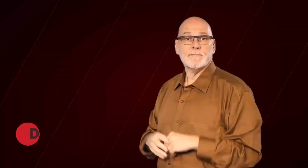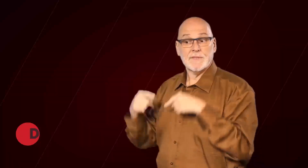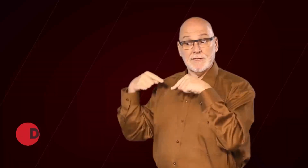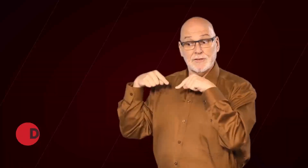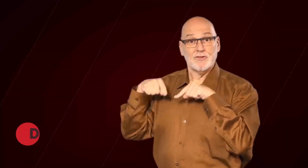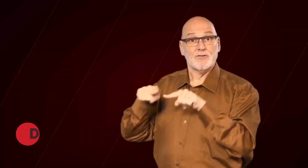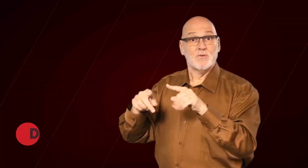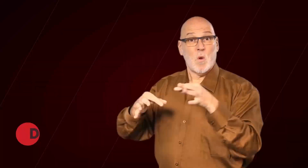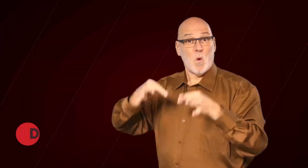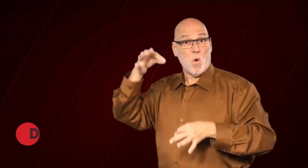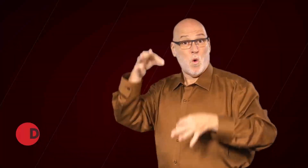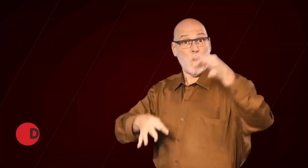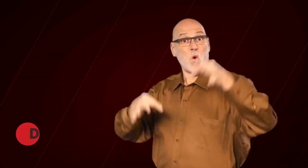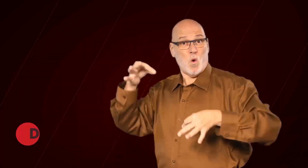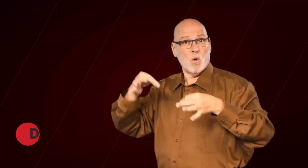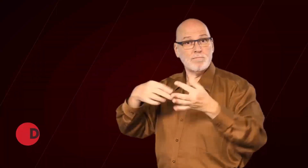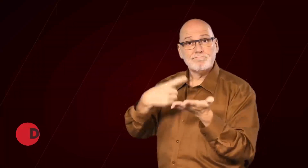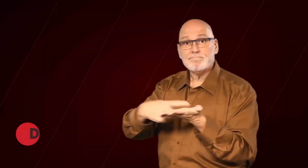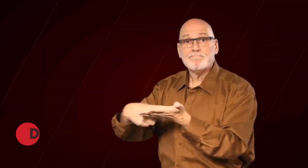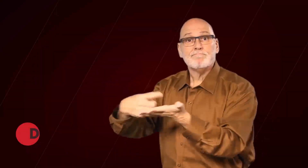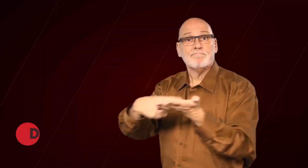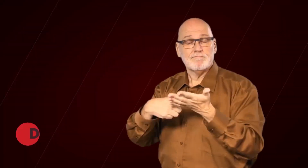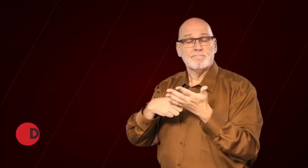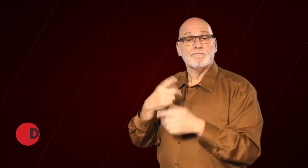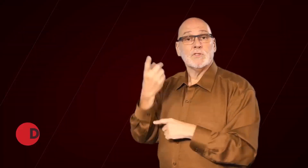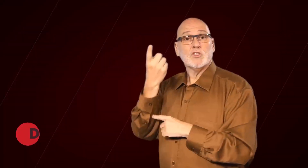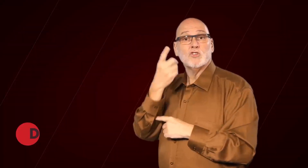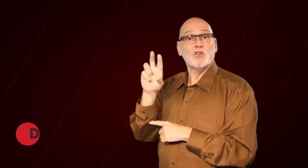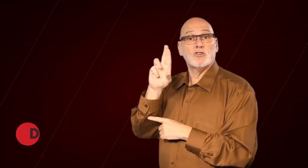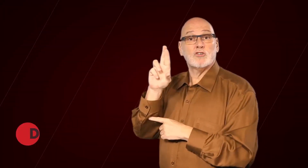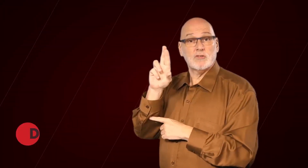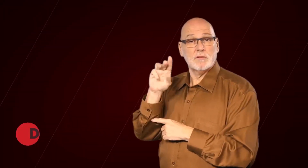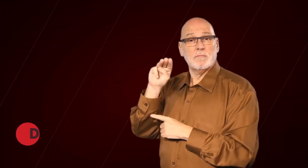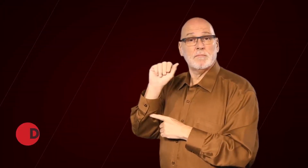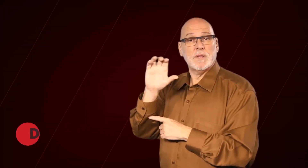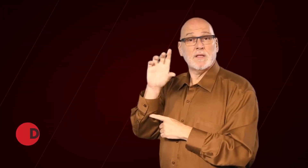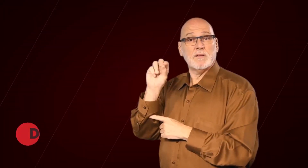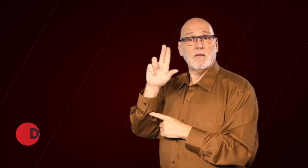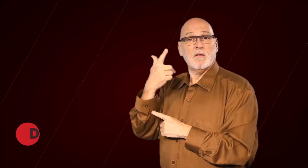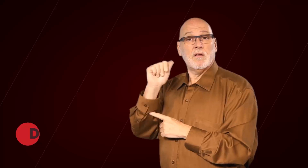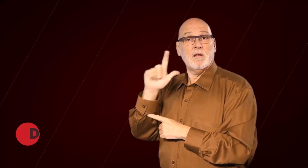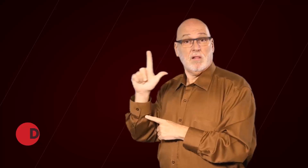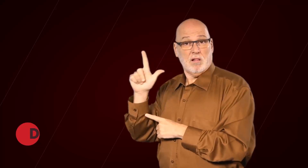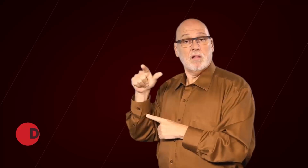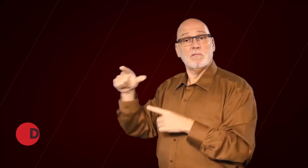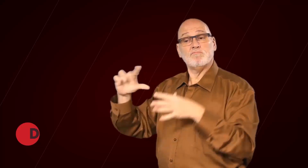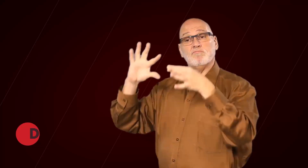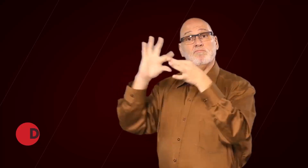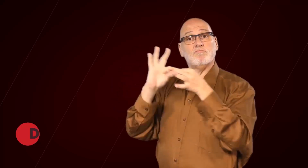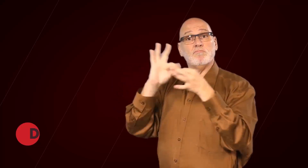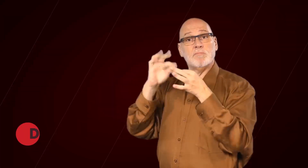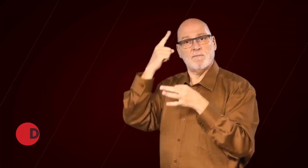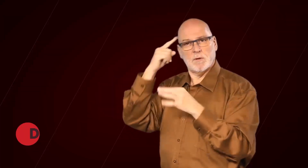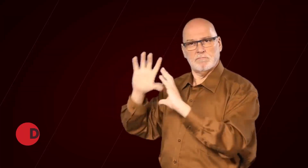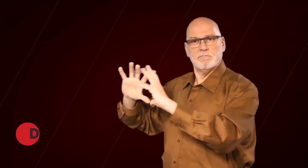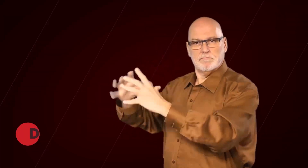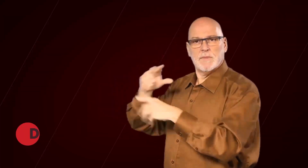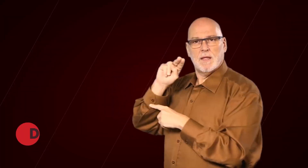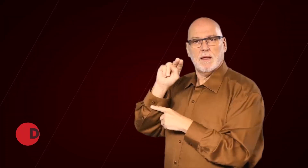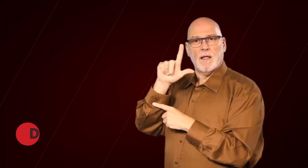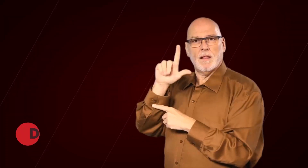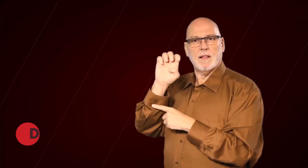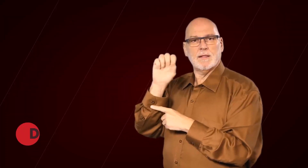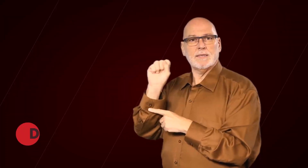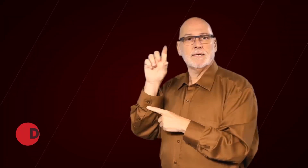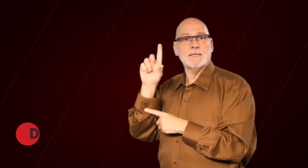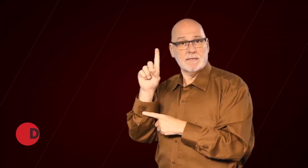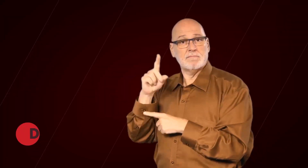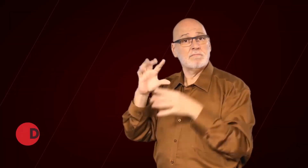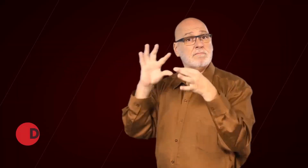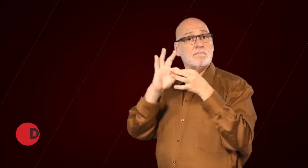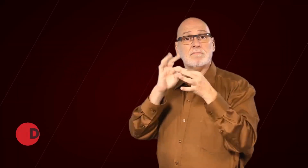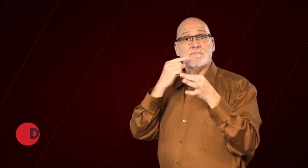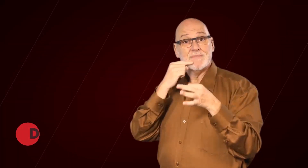[ANSELMO]: During the court hearing, Dr. MacDougall testifying for NLESD said